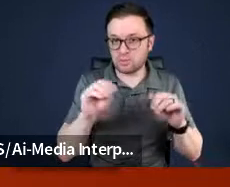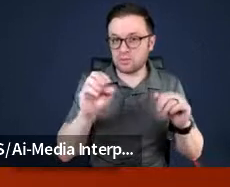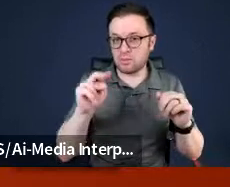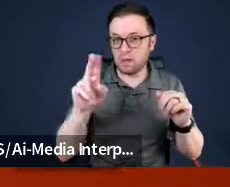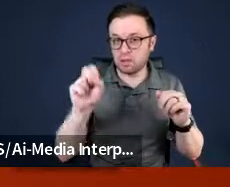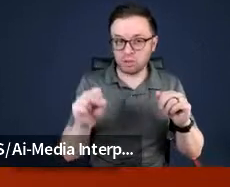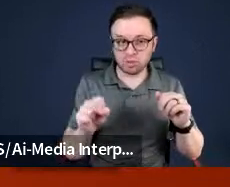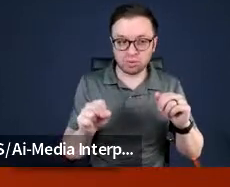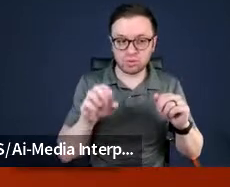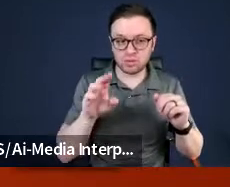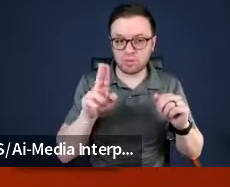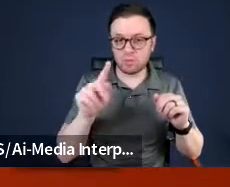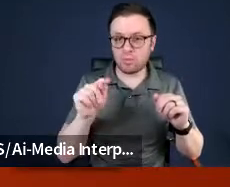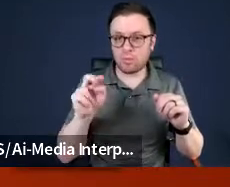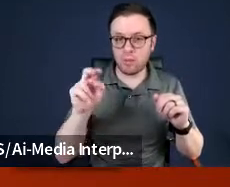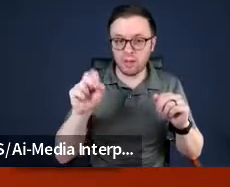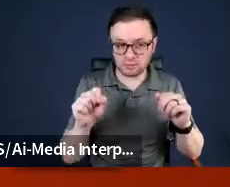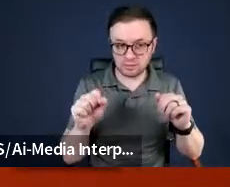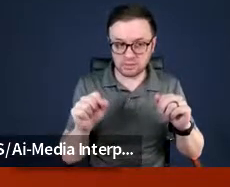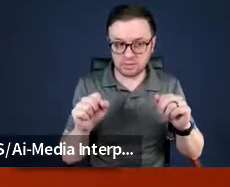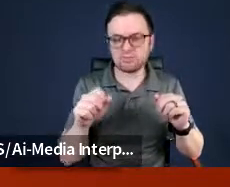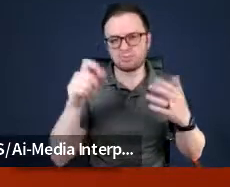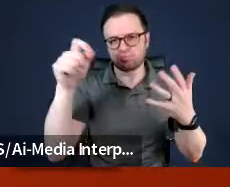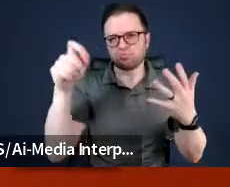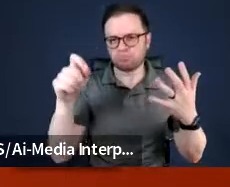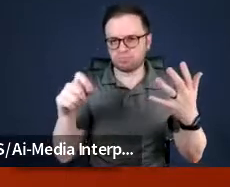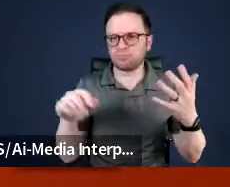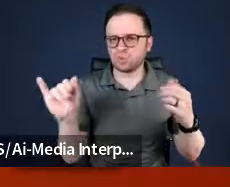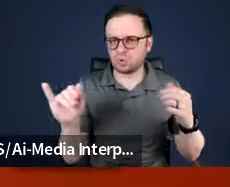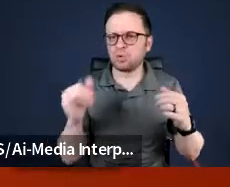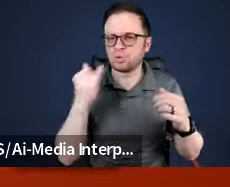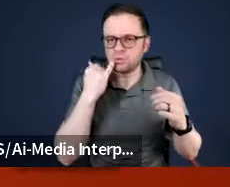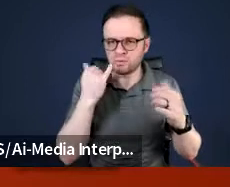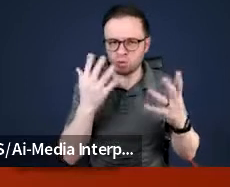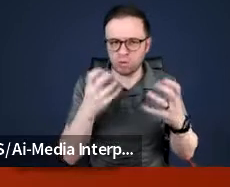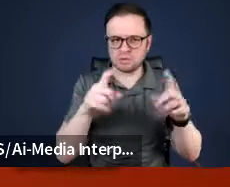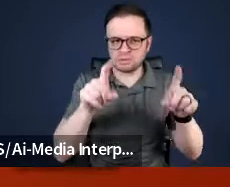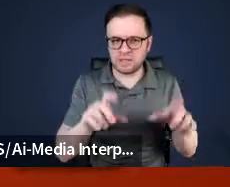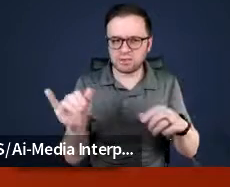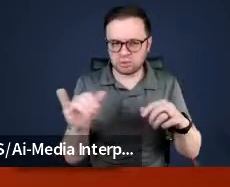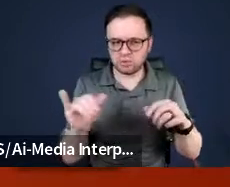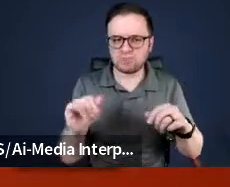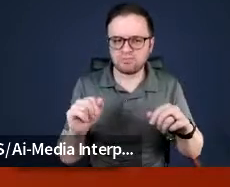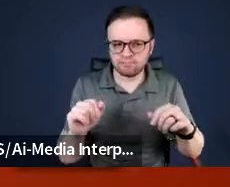Obviously we have talked a lot about forms and menus and buttons , check all of those,